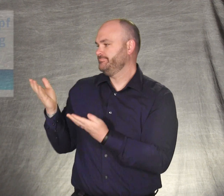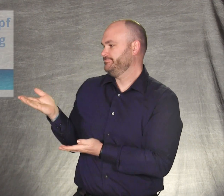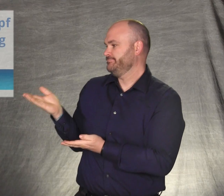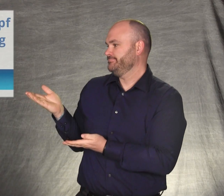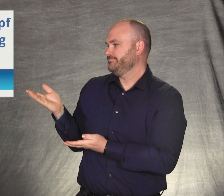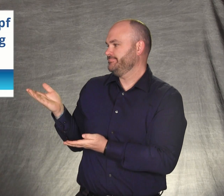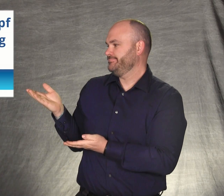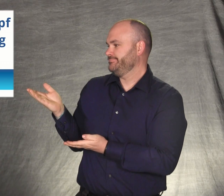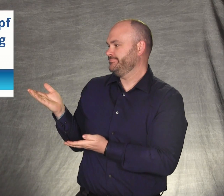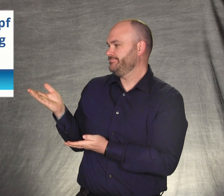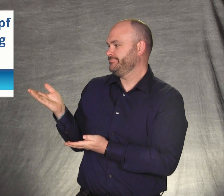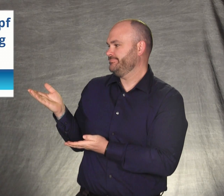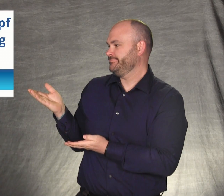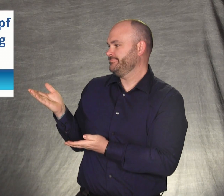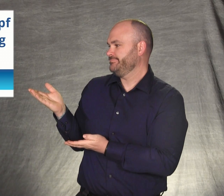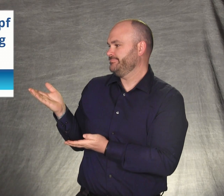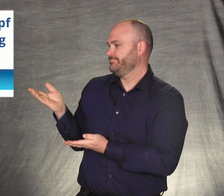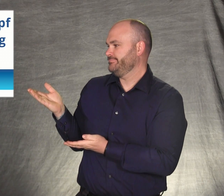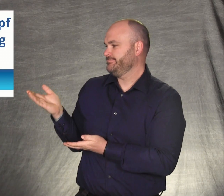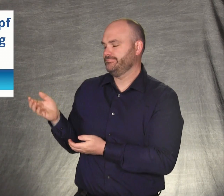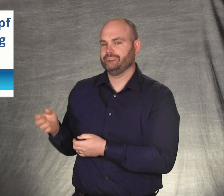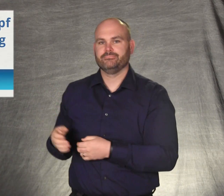Senator Leroy Stumpf.